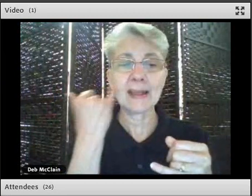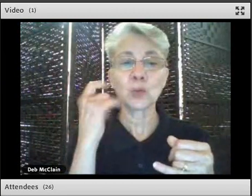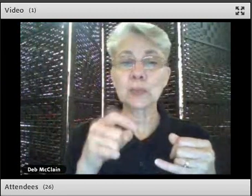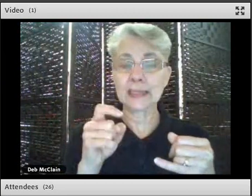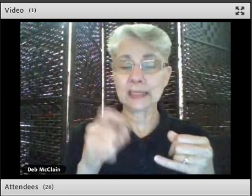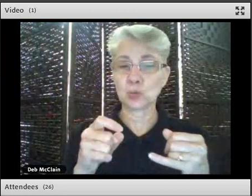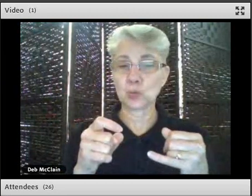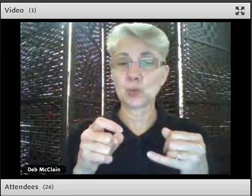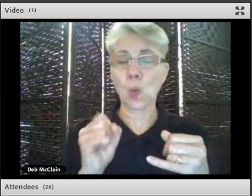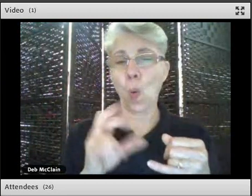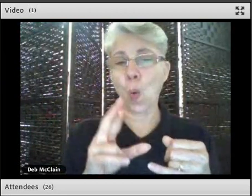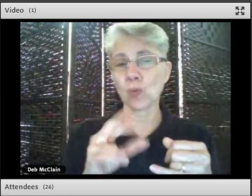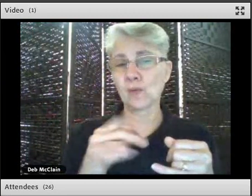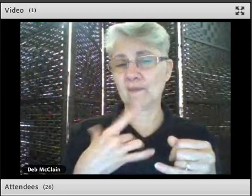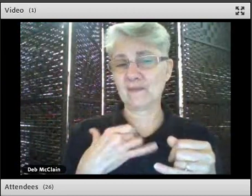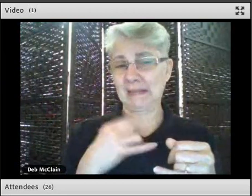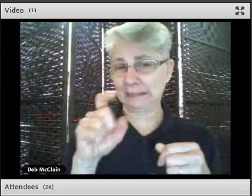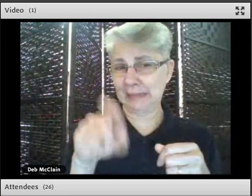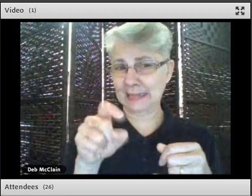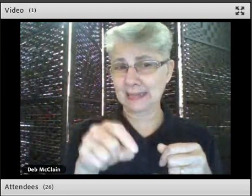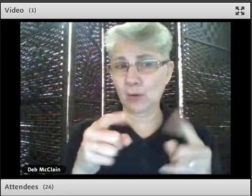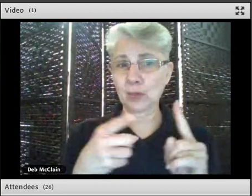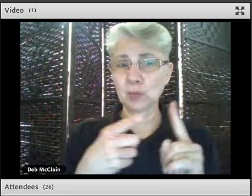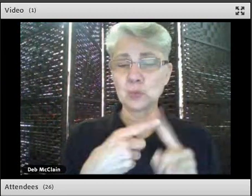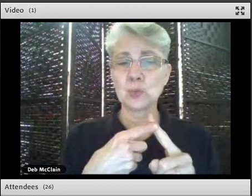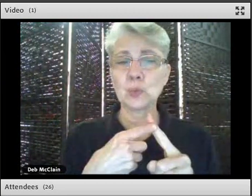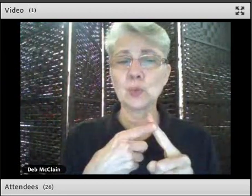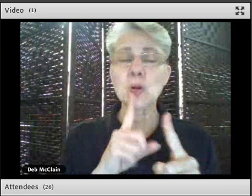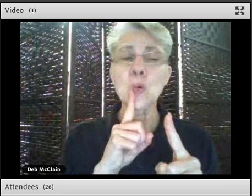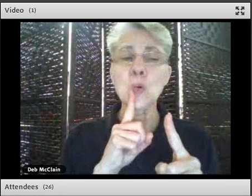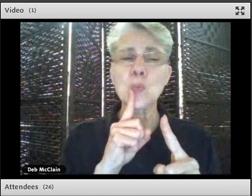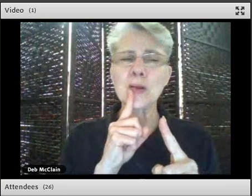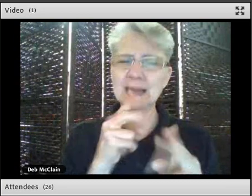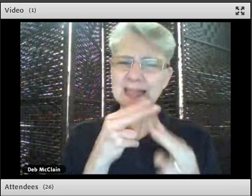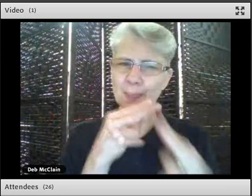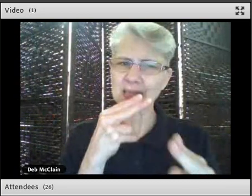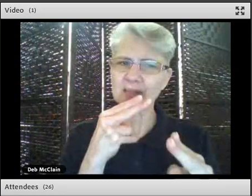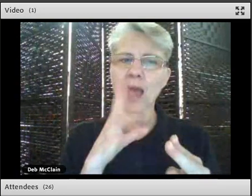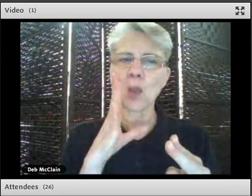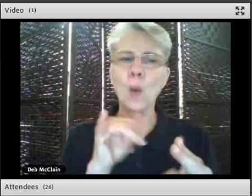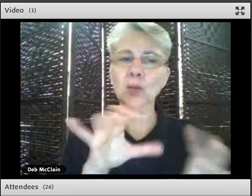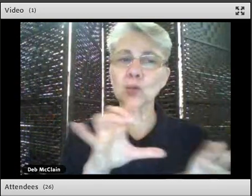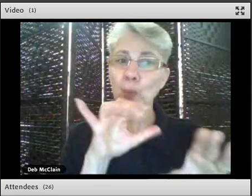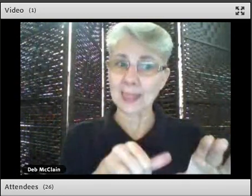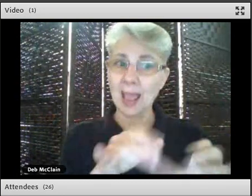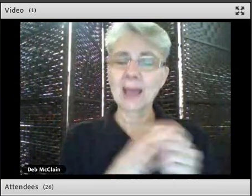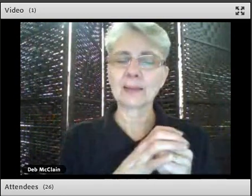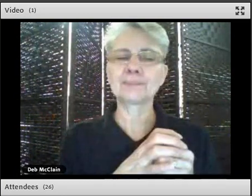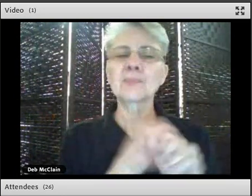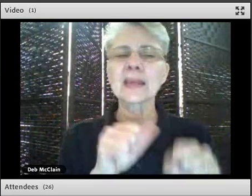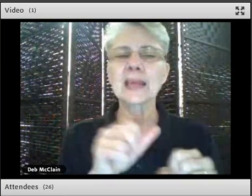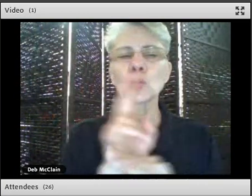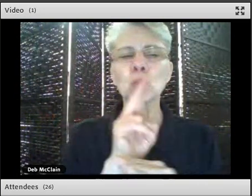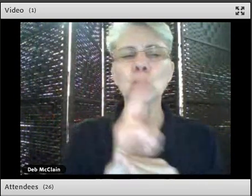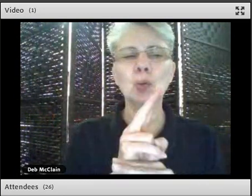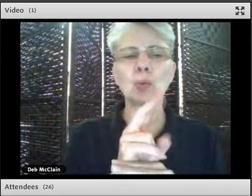why you're doing that, you can use subfield three to provide some more information about that.